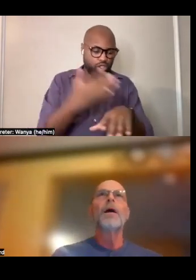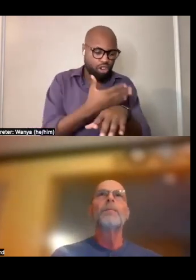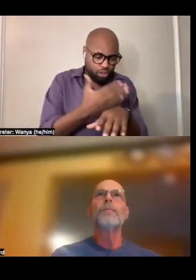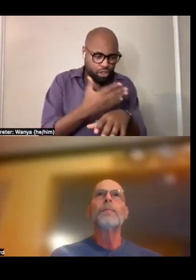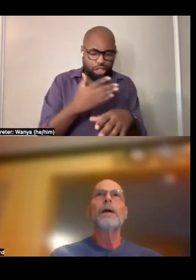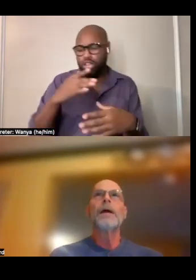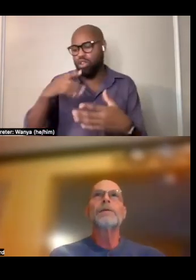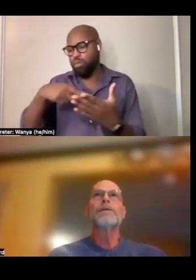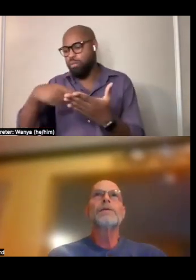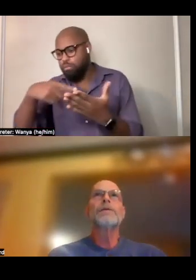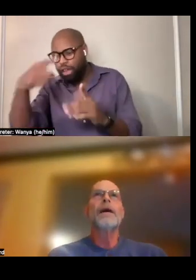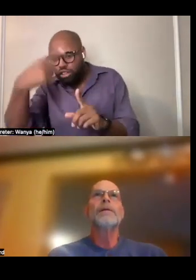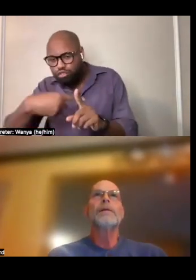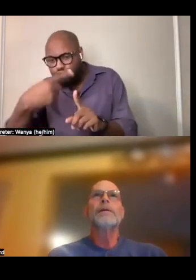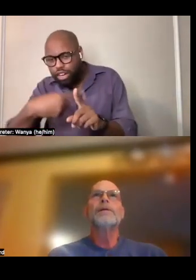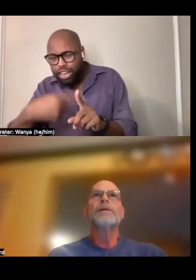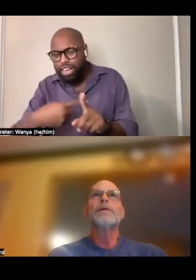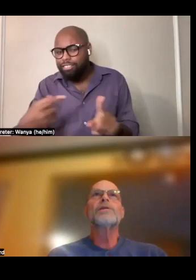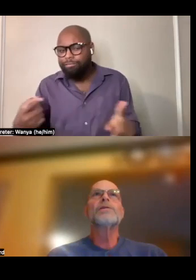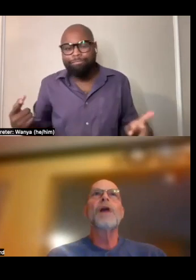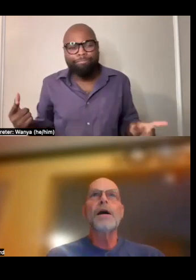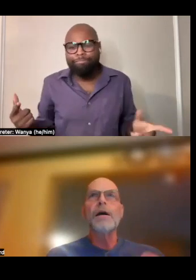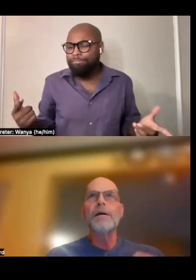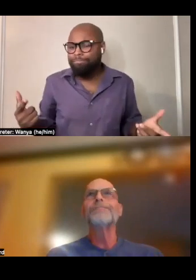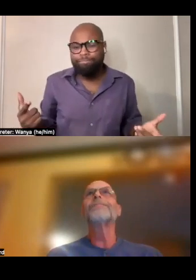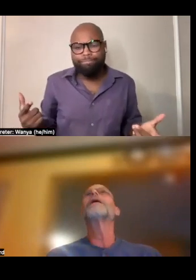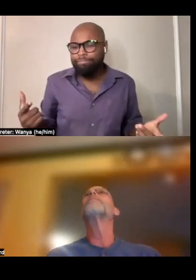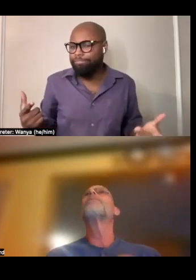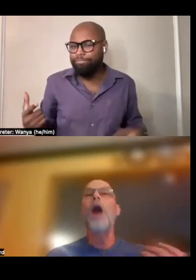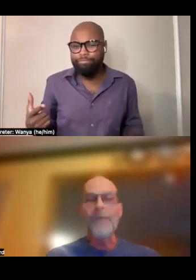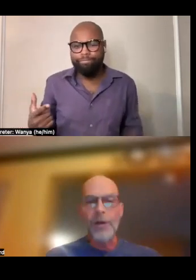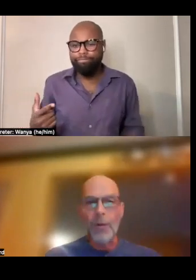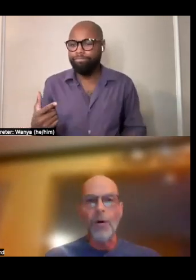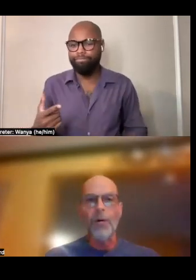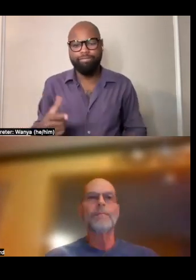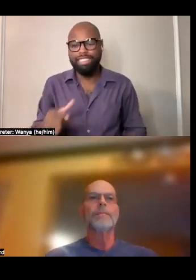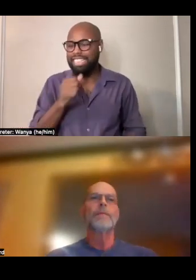It's just not it's just not profitable there.